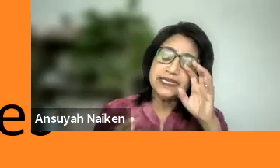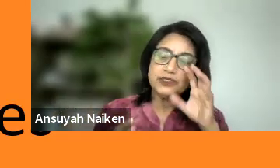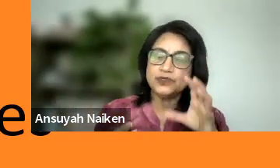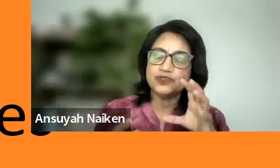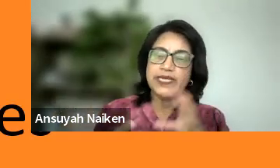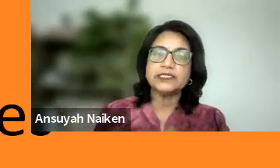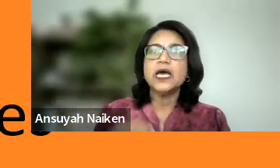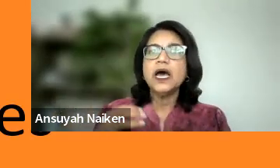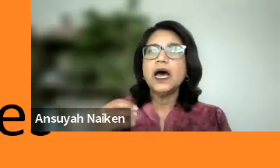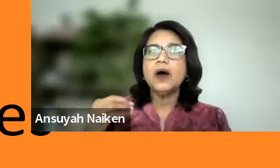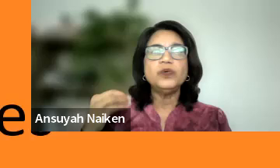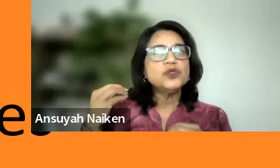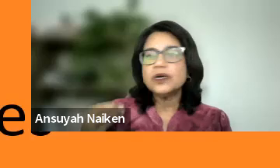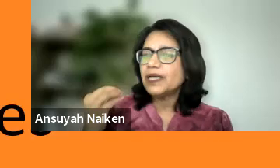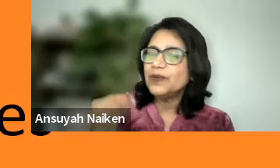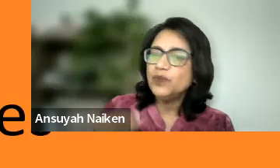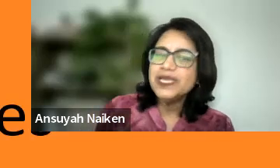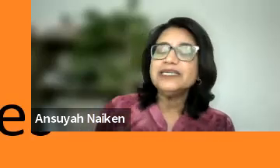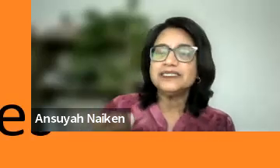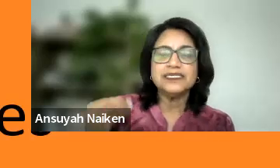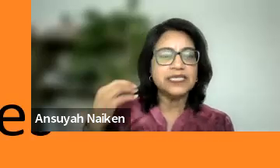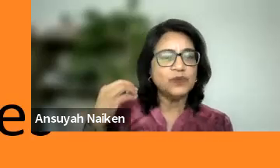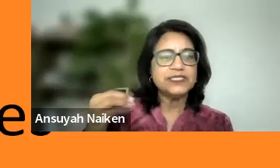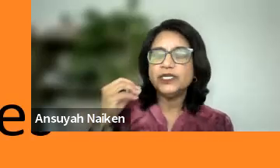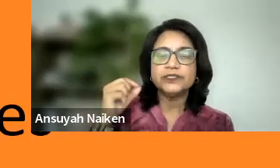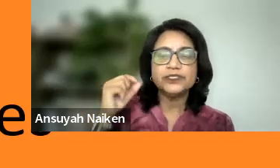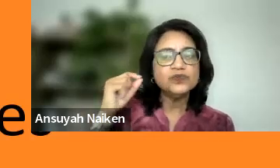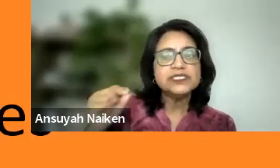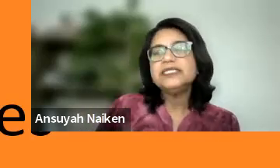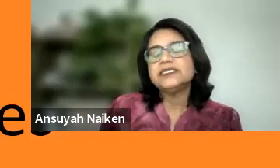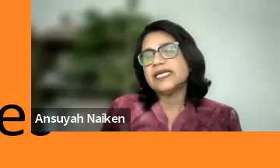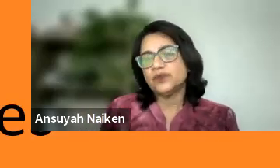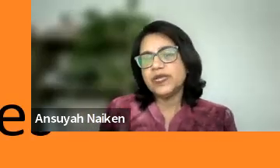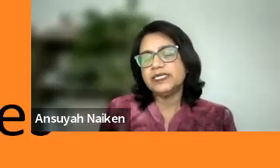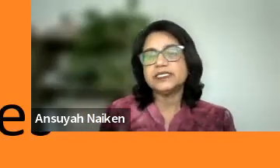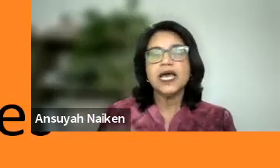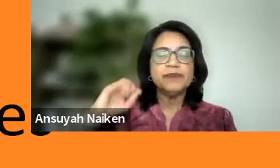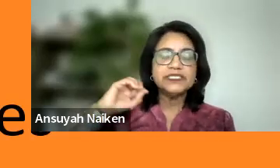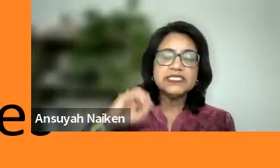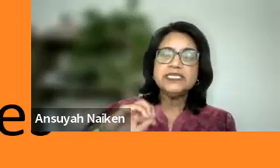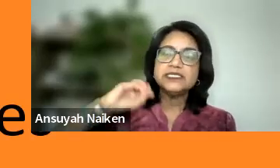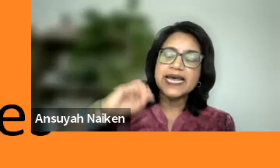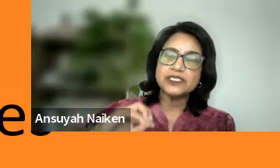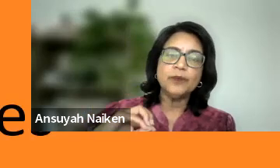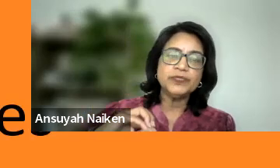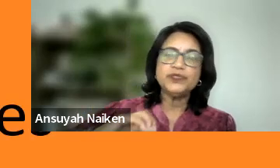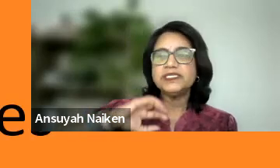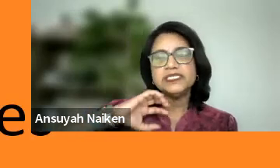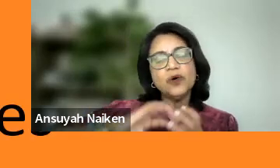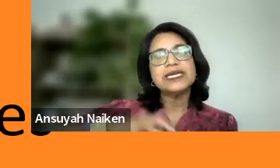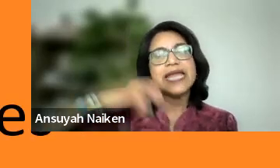Very, very early in life. And work on developing this, those strengths.